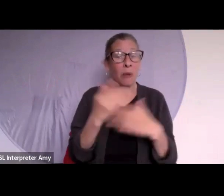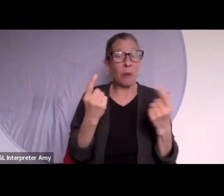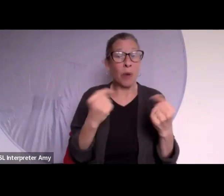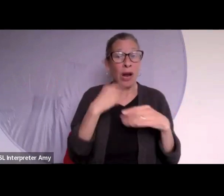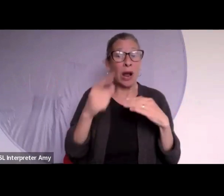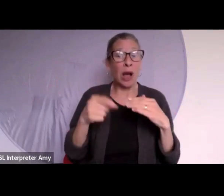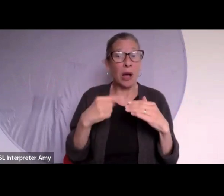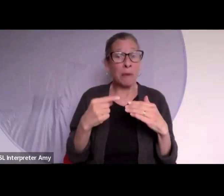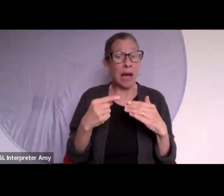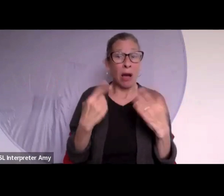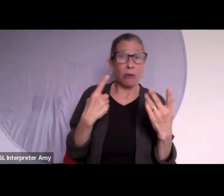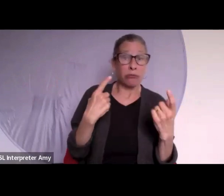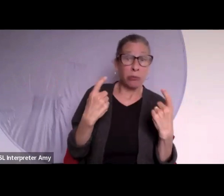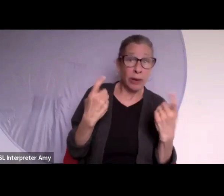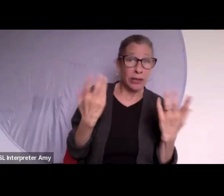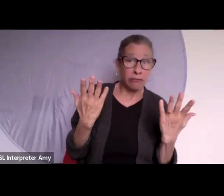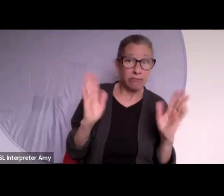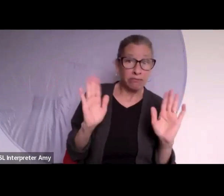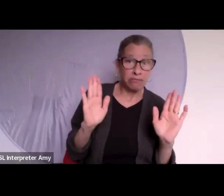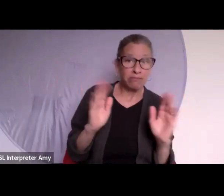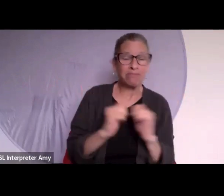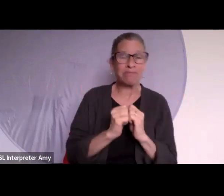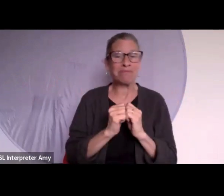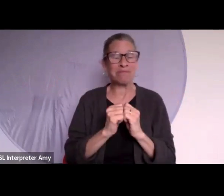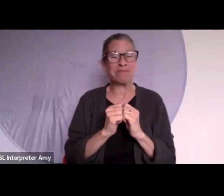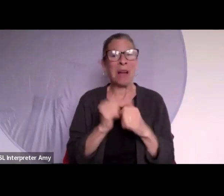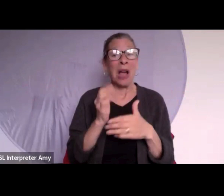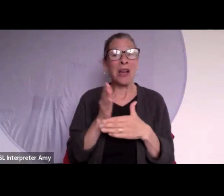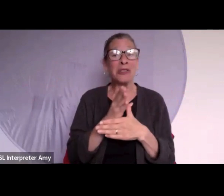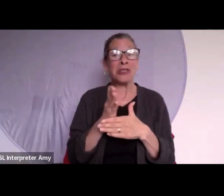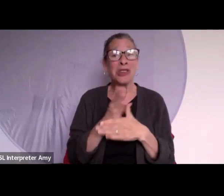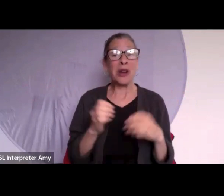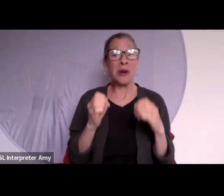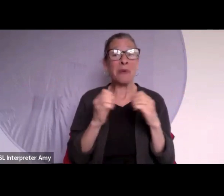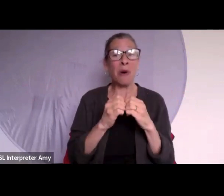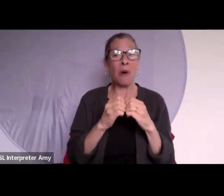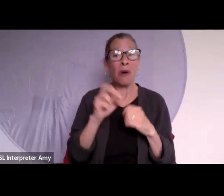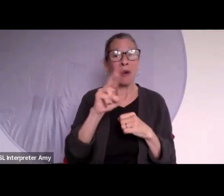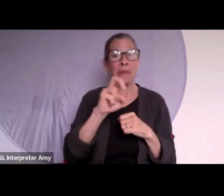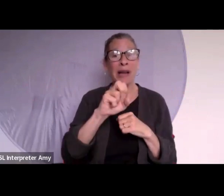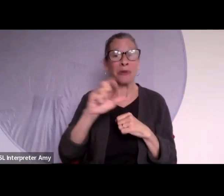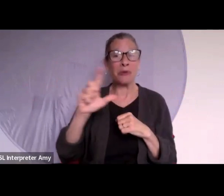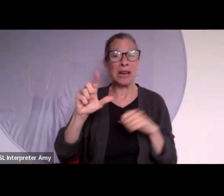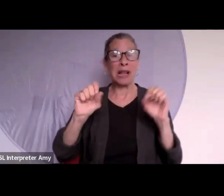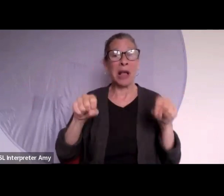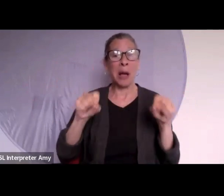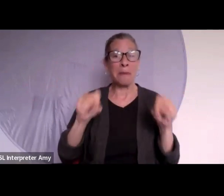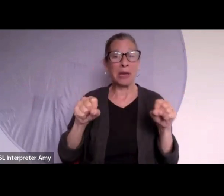take any more questions and share a little bit more about Reelabilities. And first of all, to say that you're all